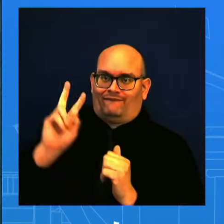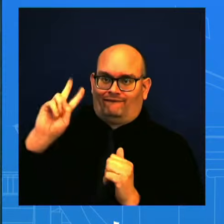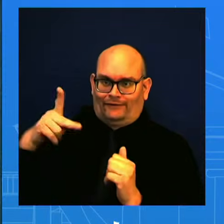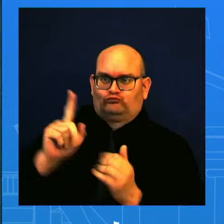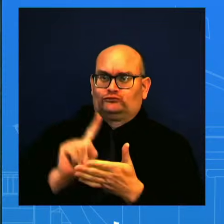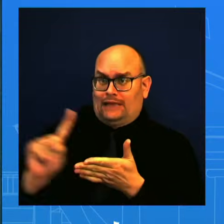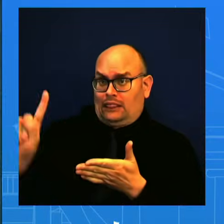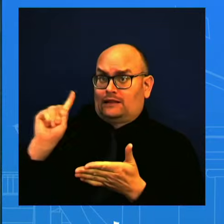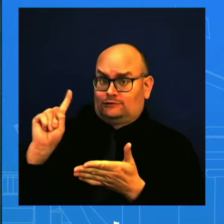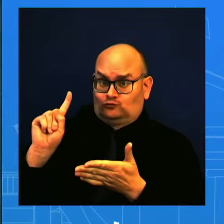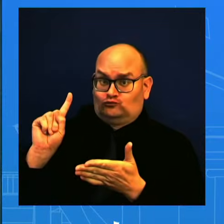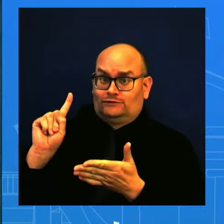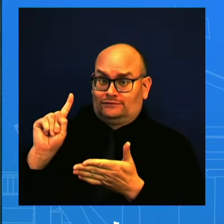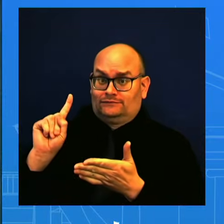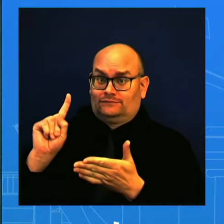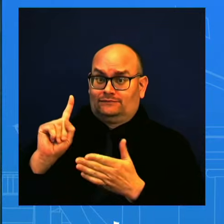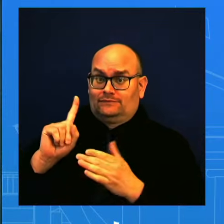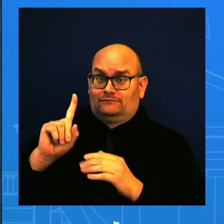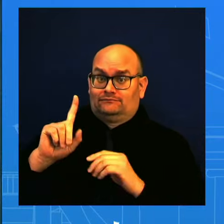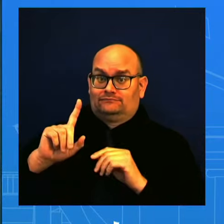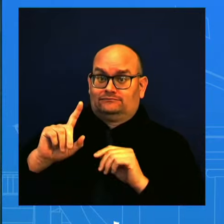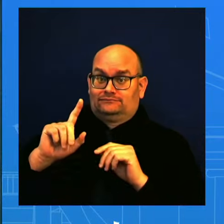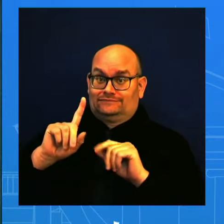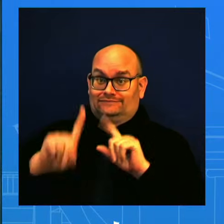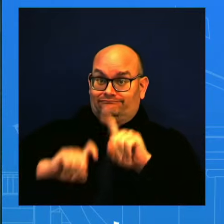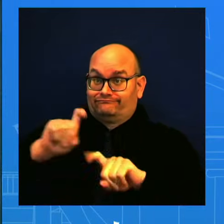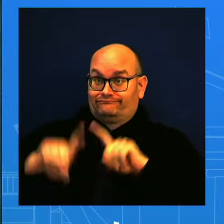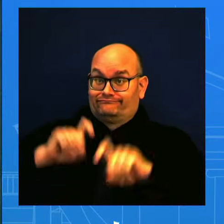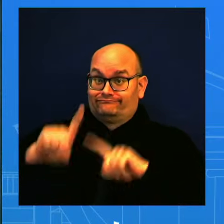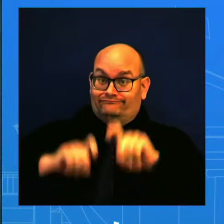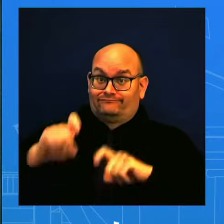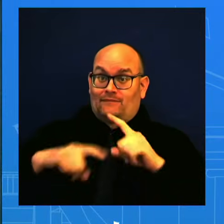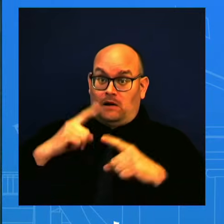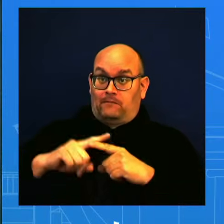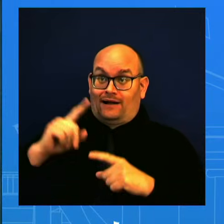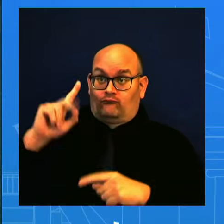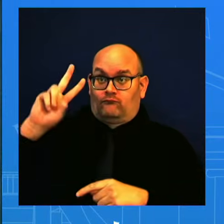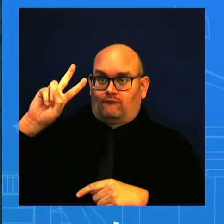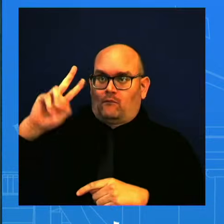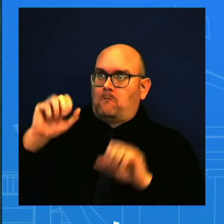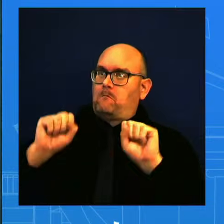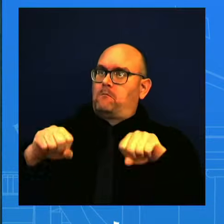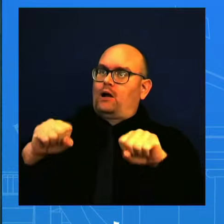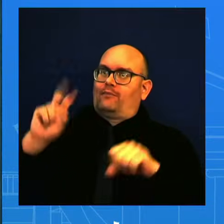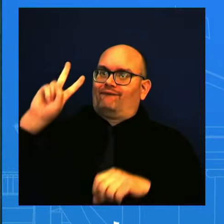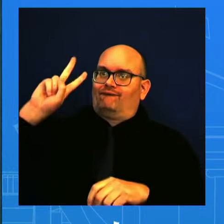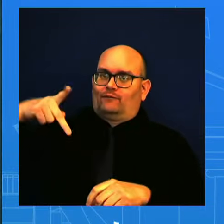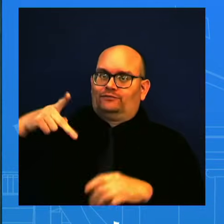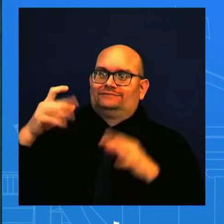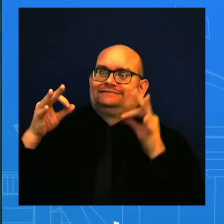those three ways that he laid out -- is supported. Many of that is supported by conservatives,